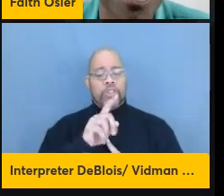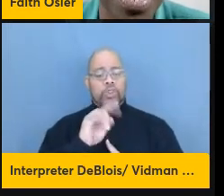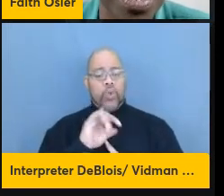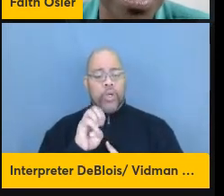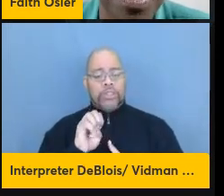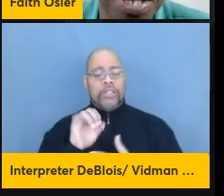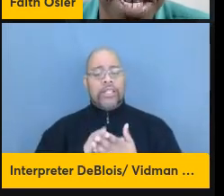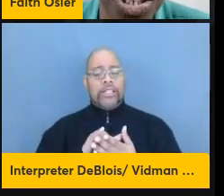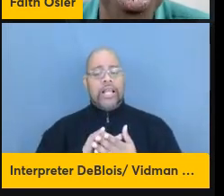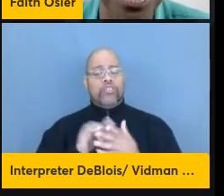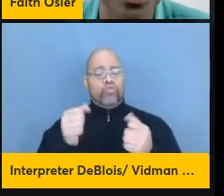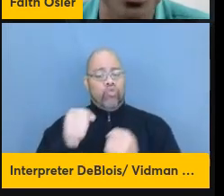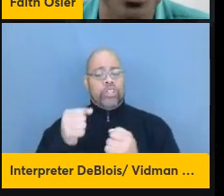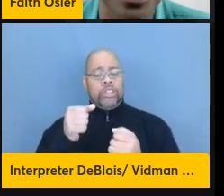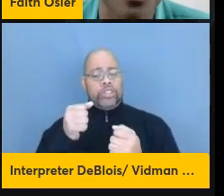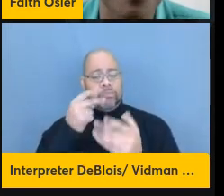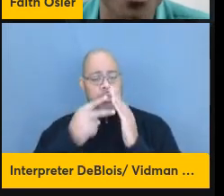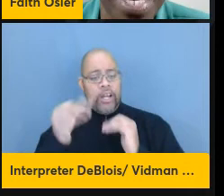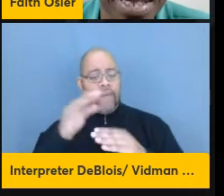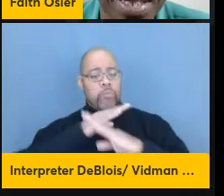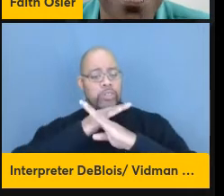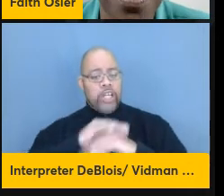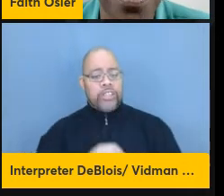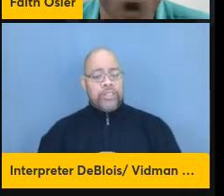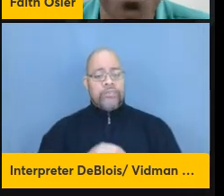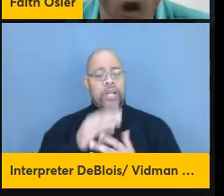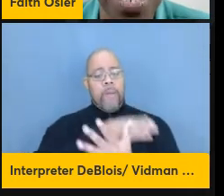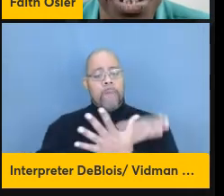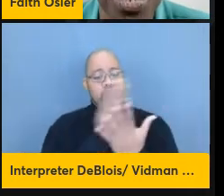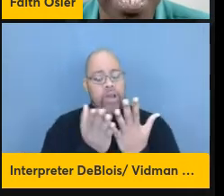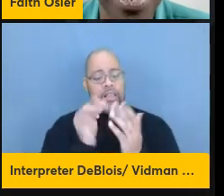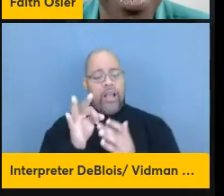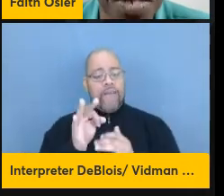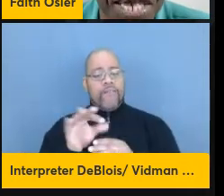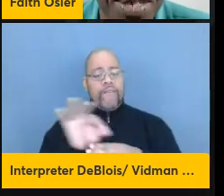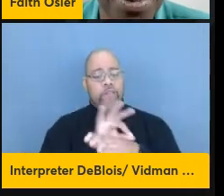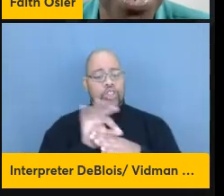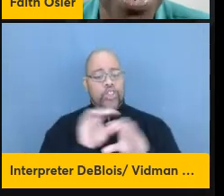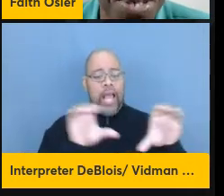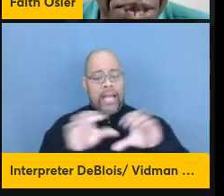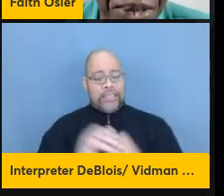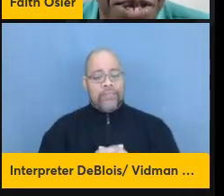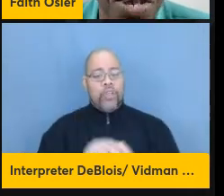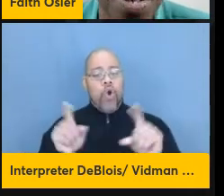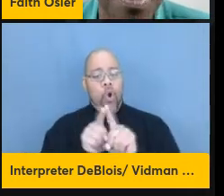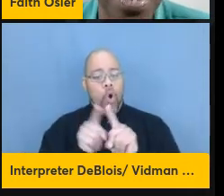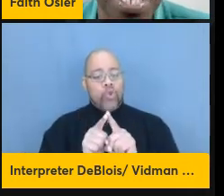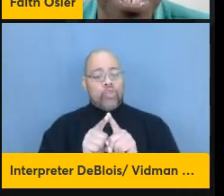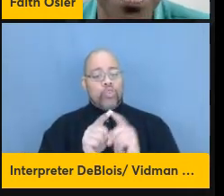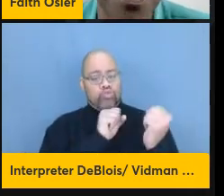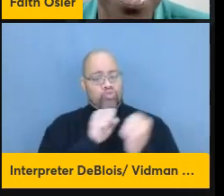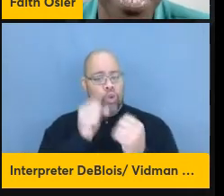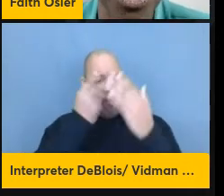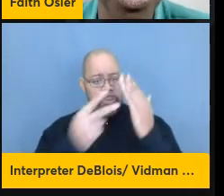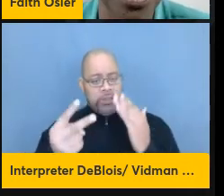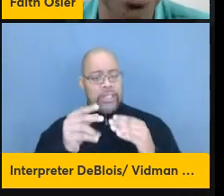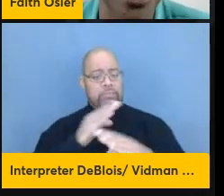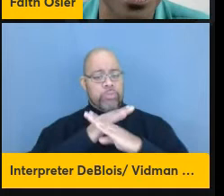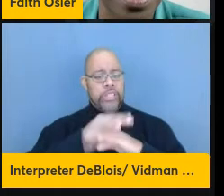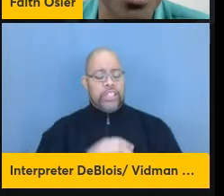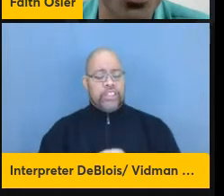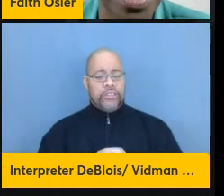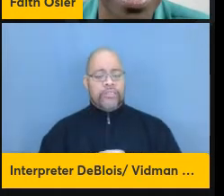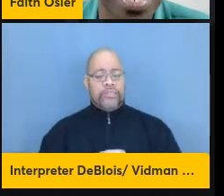predictor of protection, the breadth of the functional activity was also strongly predictive of protection. And you can take